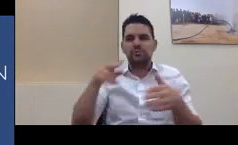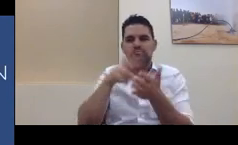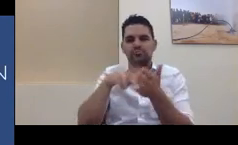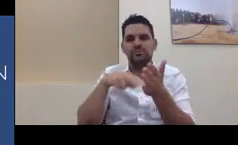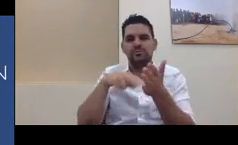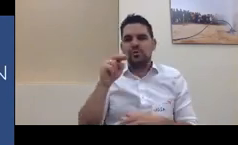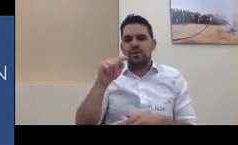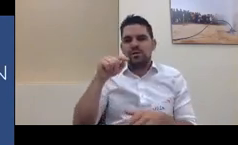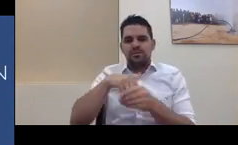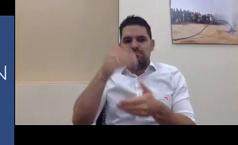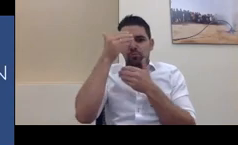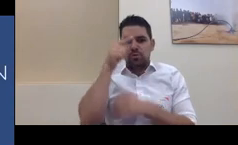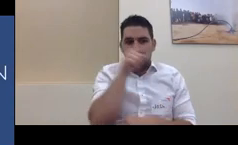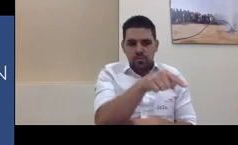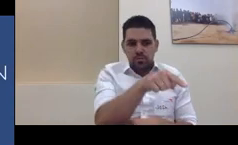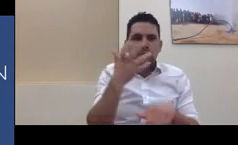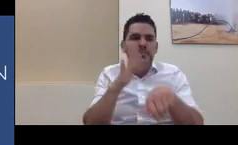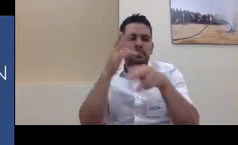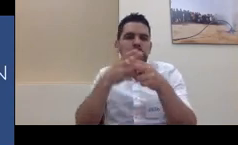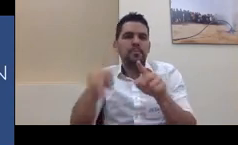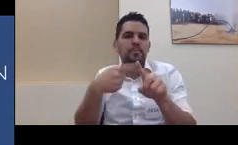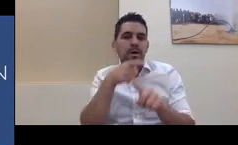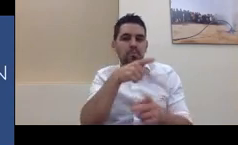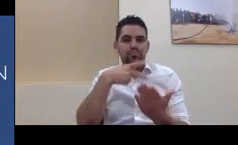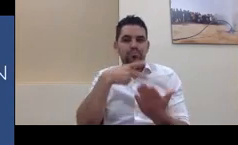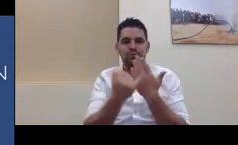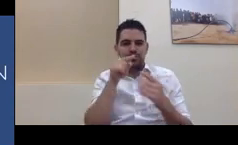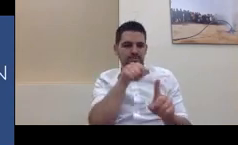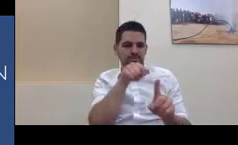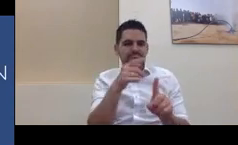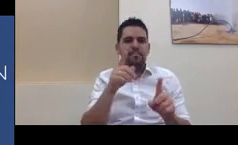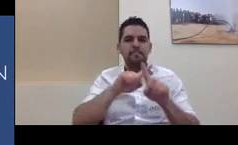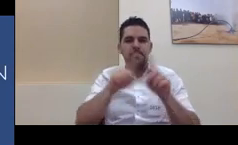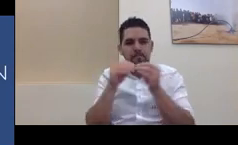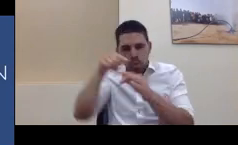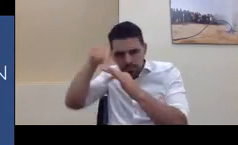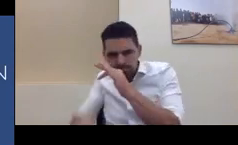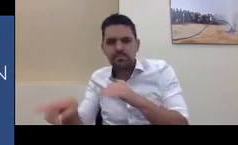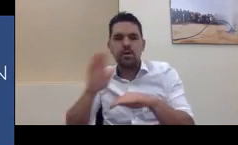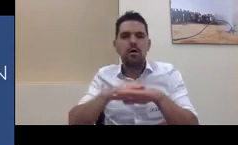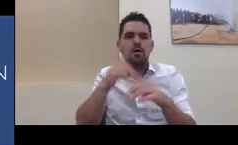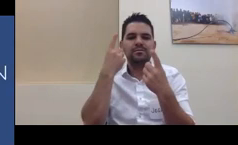to All Children Reading, the grant in Morocco. We'll talk briefly about the project but more in depth